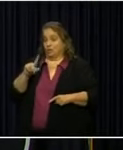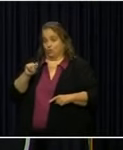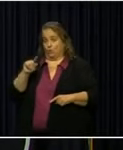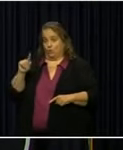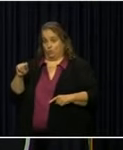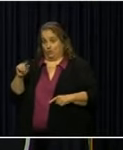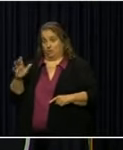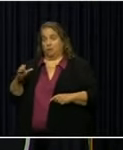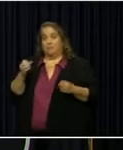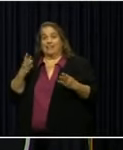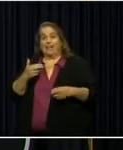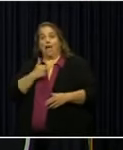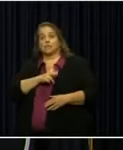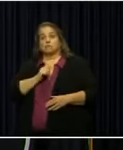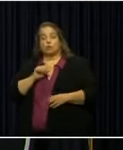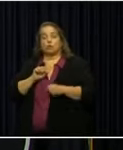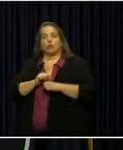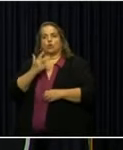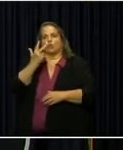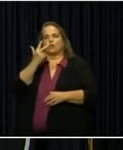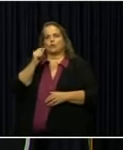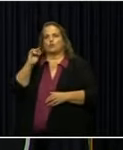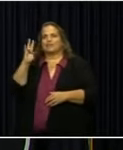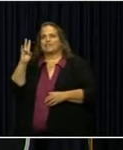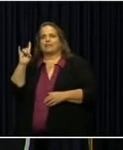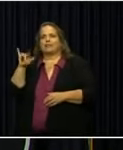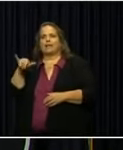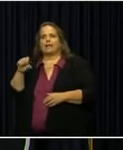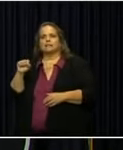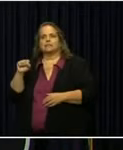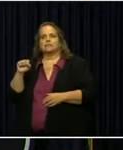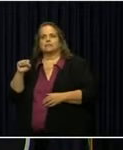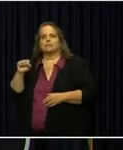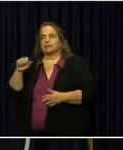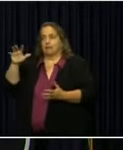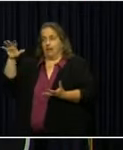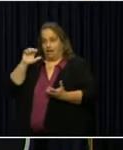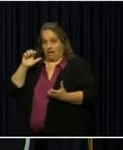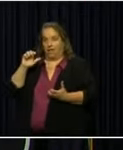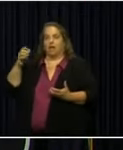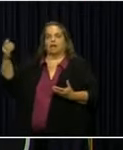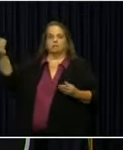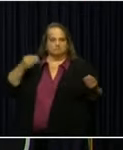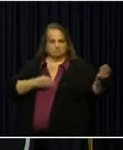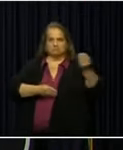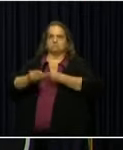WE'VE HEARD ABOUT THE QUOR CLIN